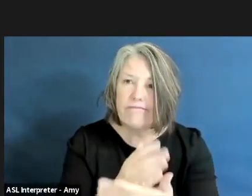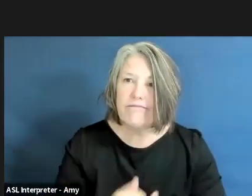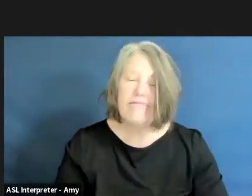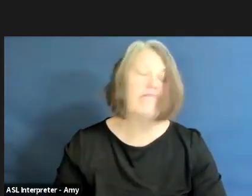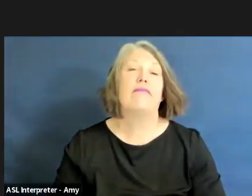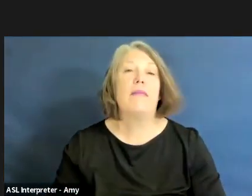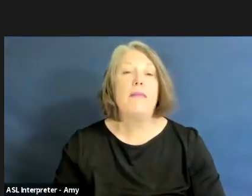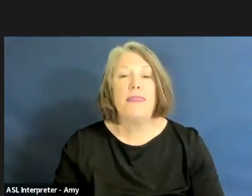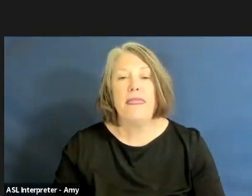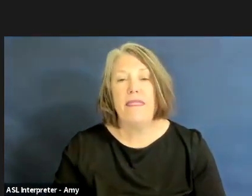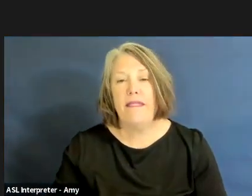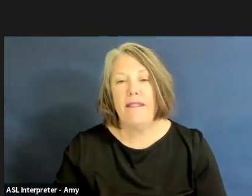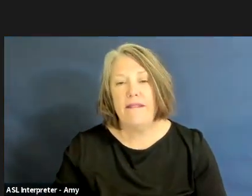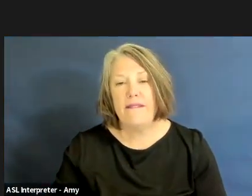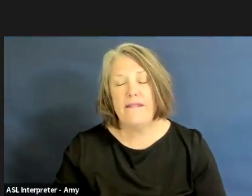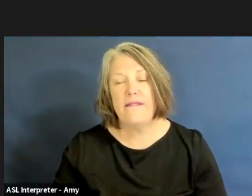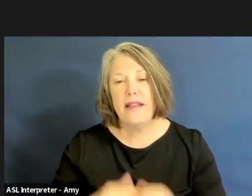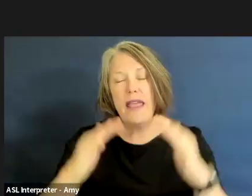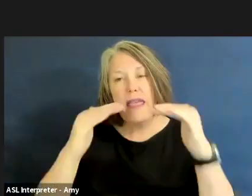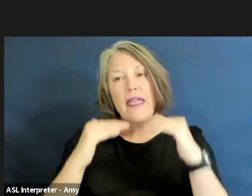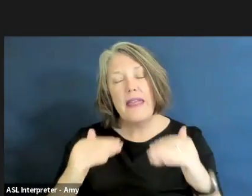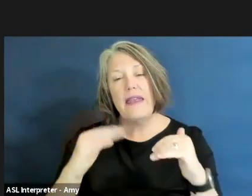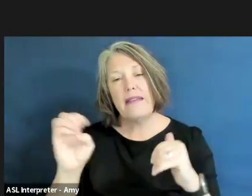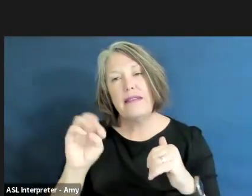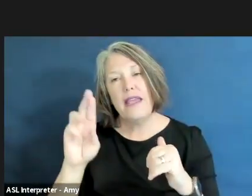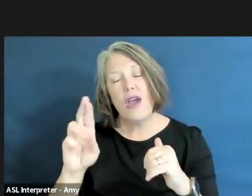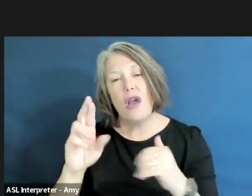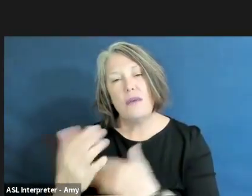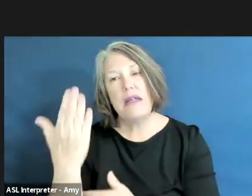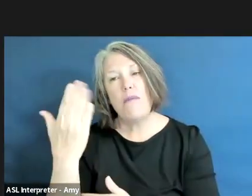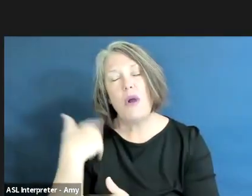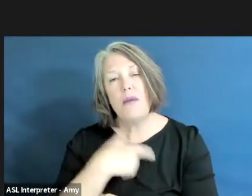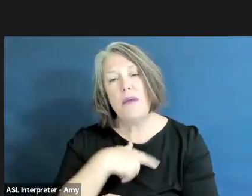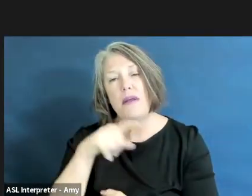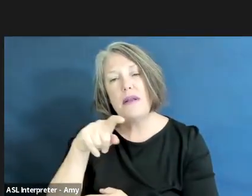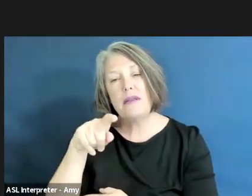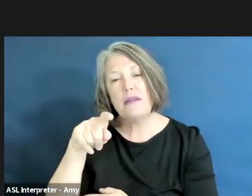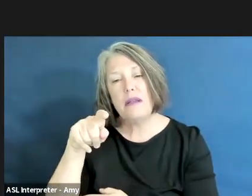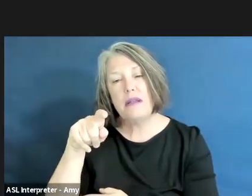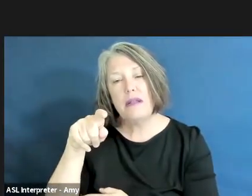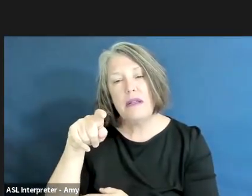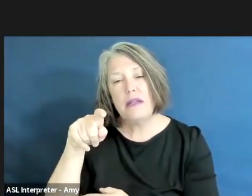The next ER trip was the morning we were supposed to what I like to go to and what I like to